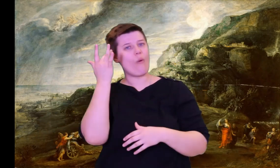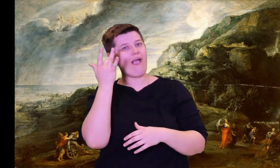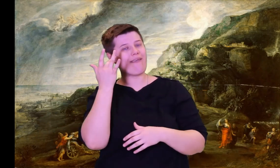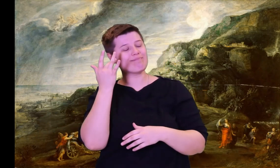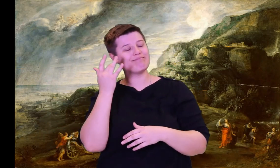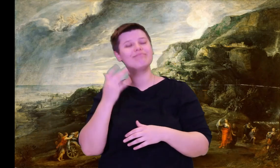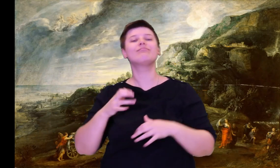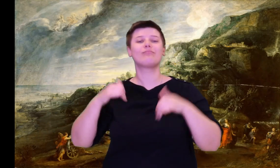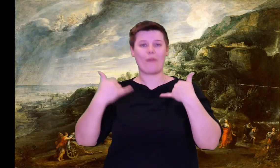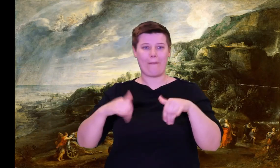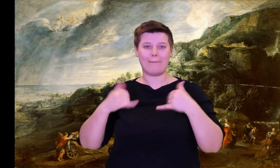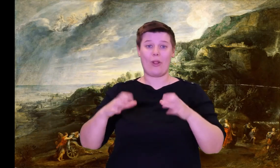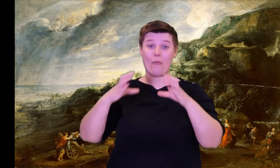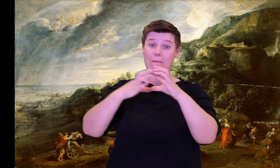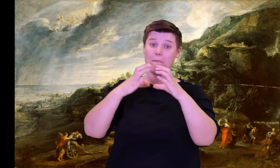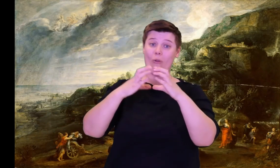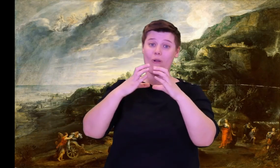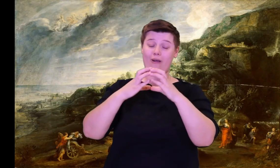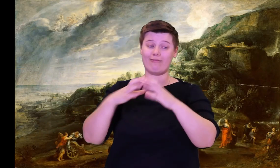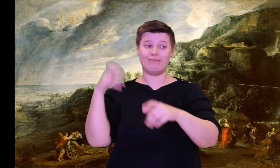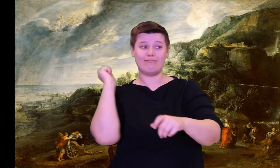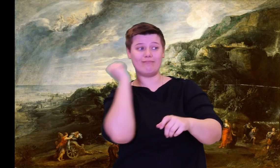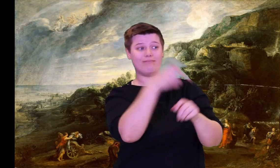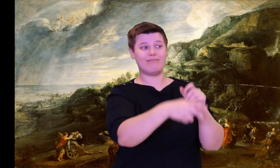the mules, and pack the laundry up again,